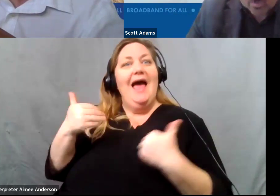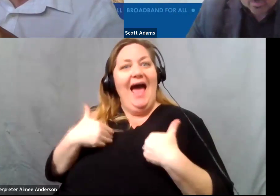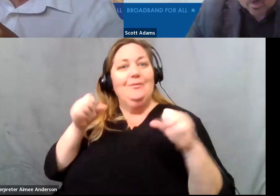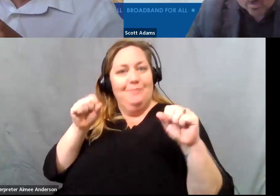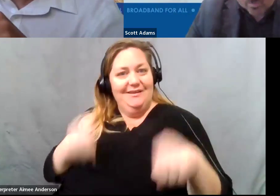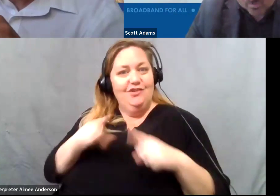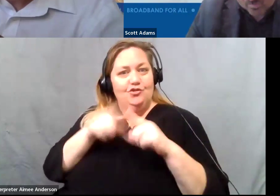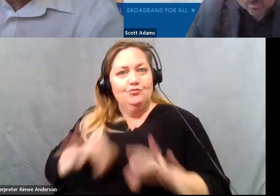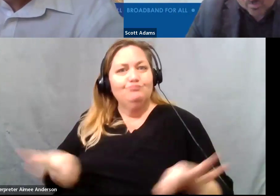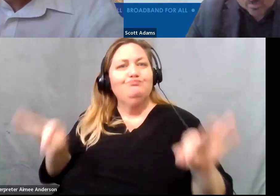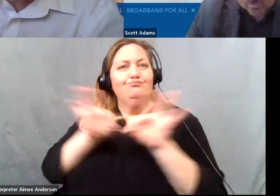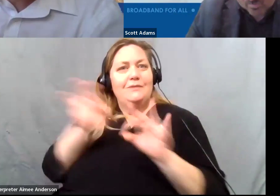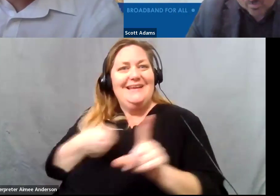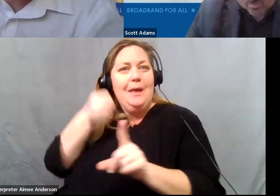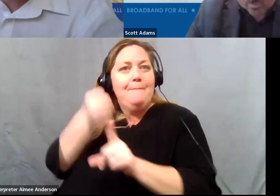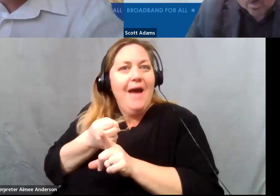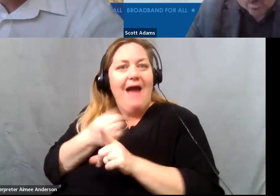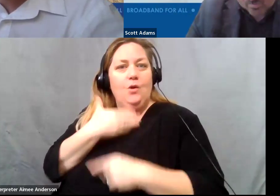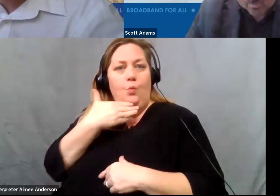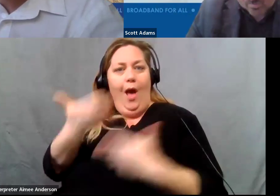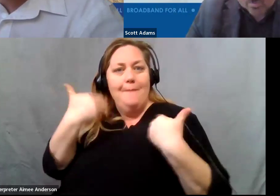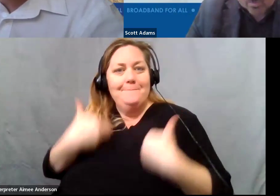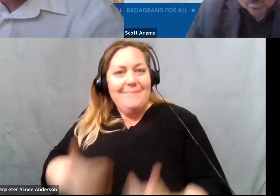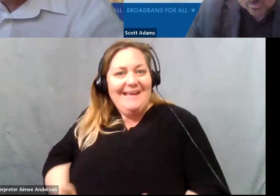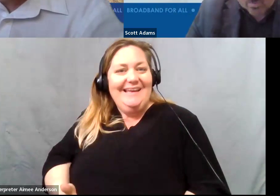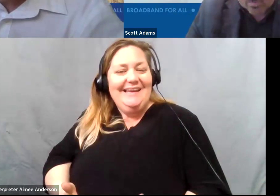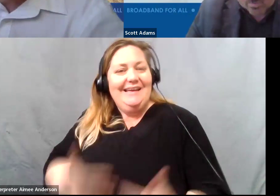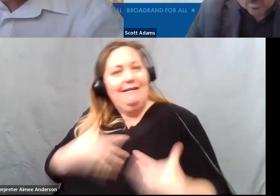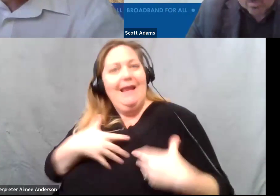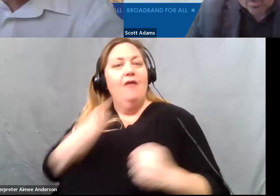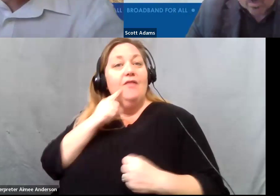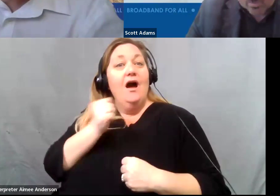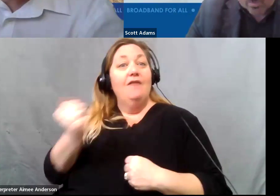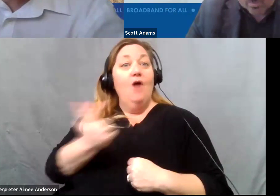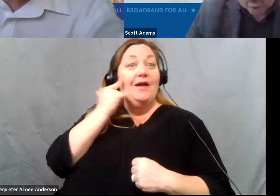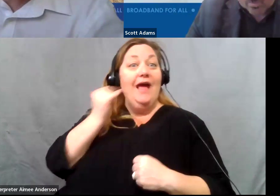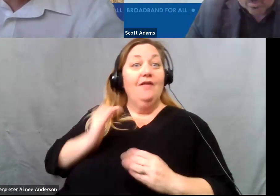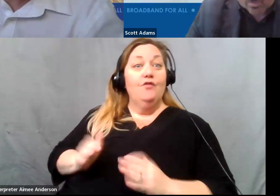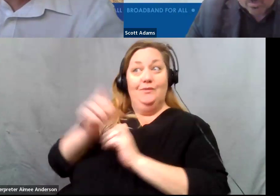significantly impact their well-being, not only have all Californians with disabilities, but our